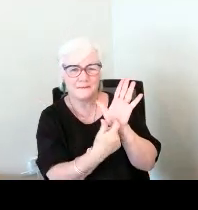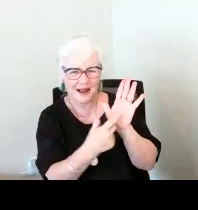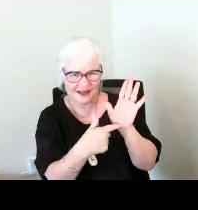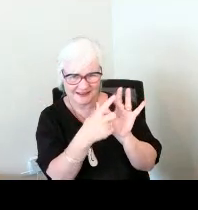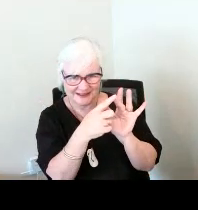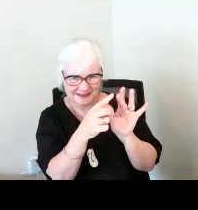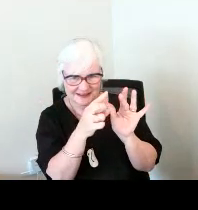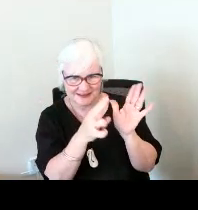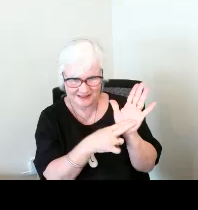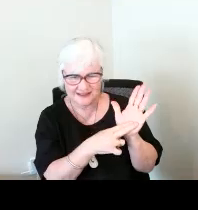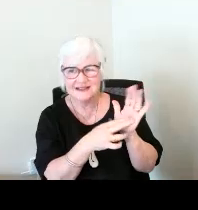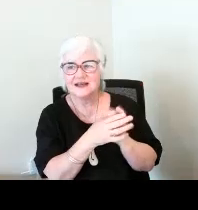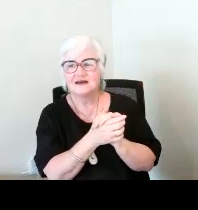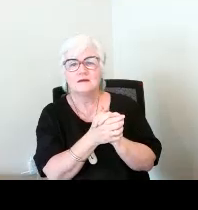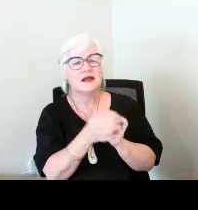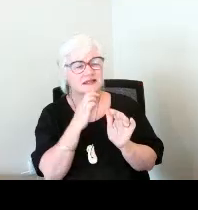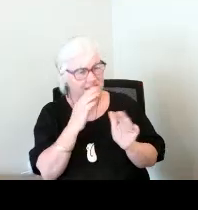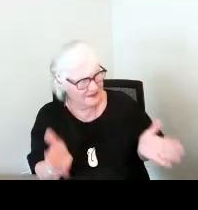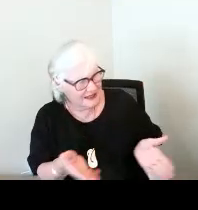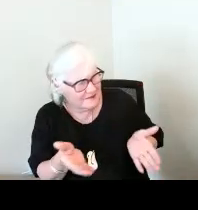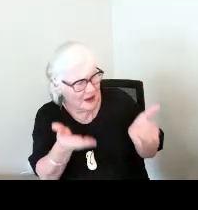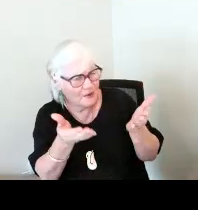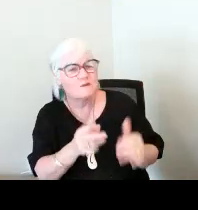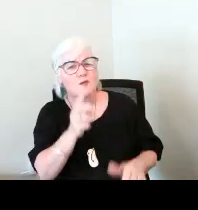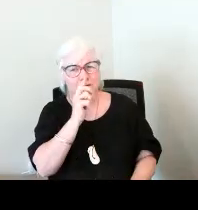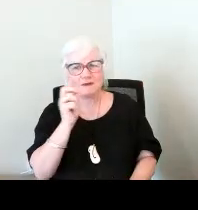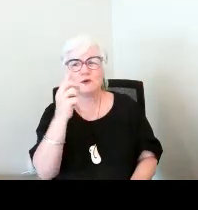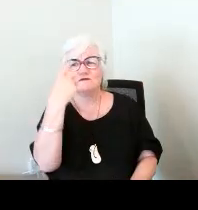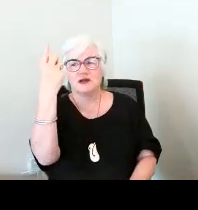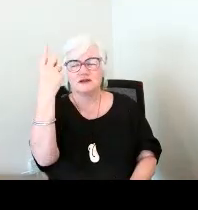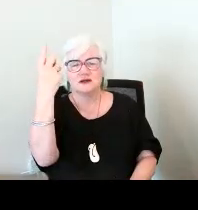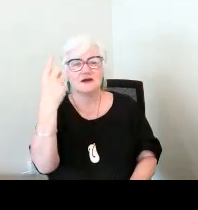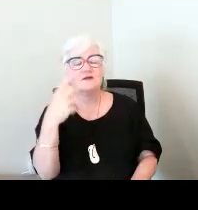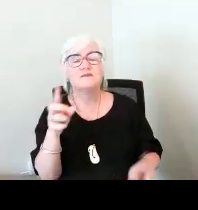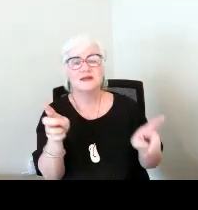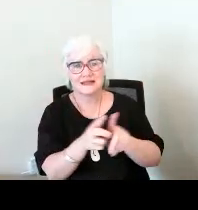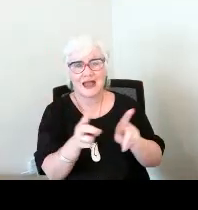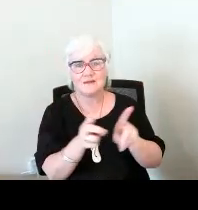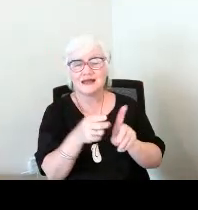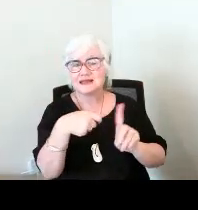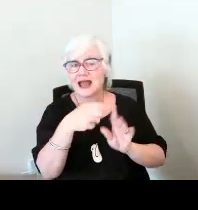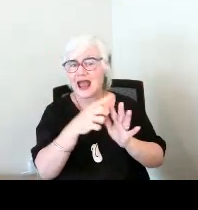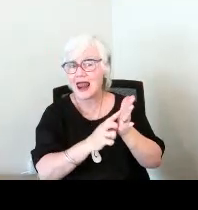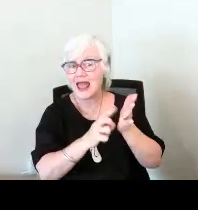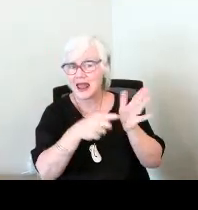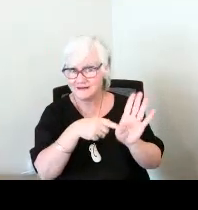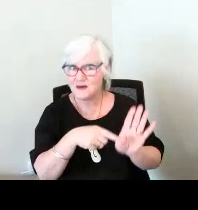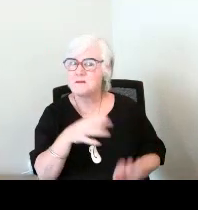my People First work and he believed me like Kelly believes in me now. All my life I have